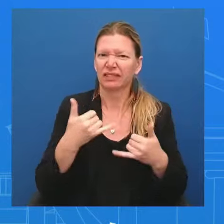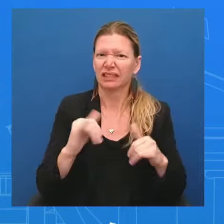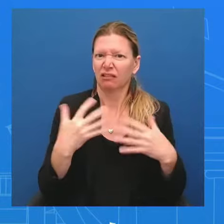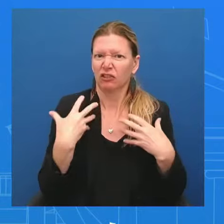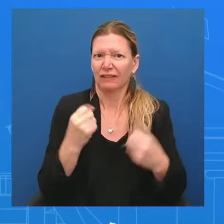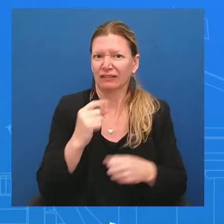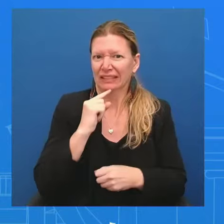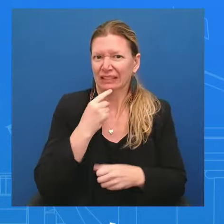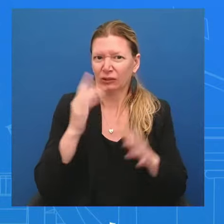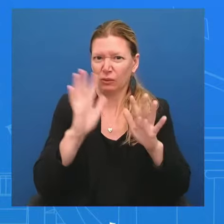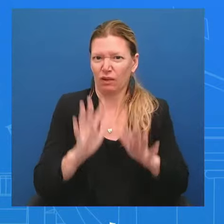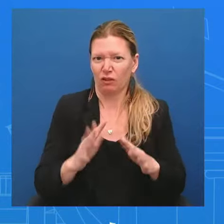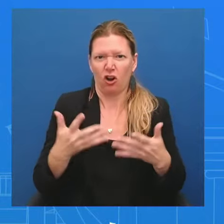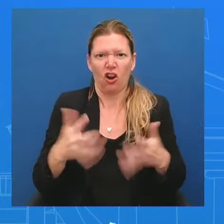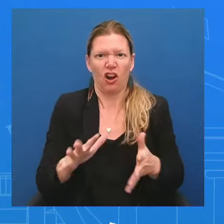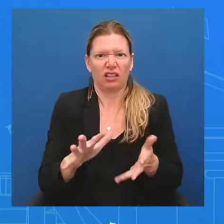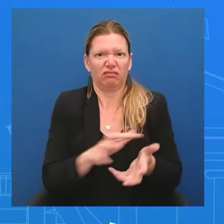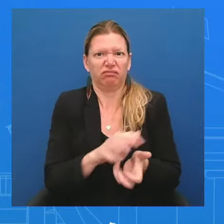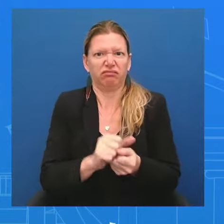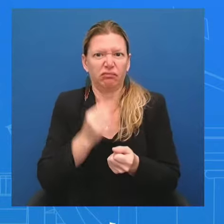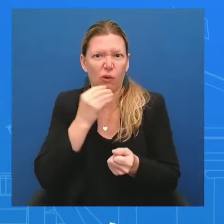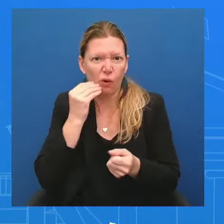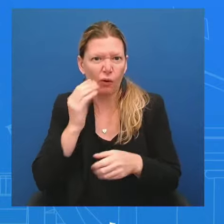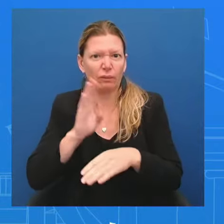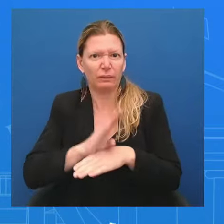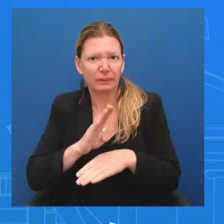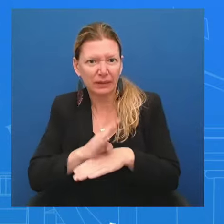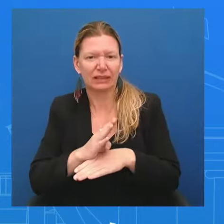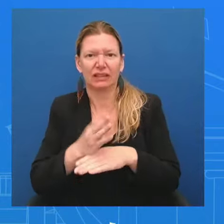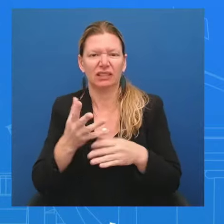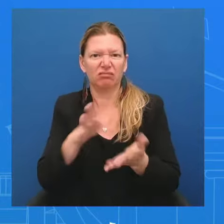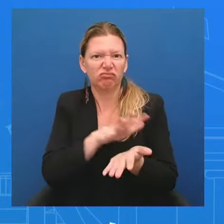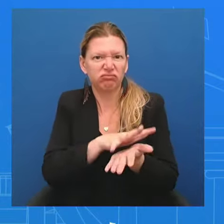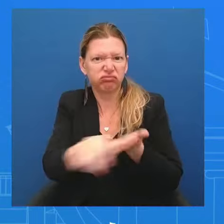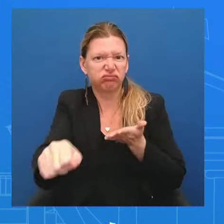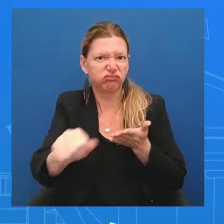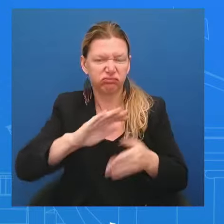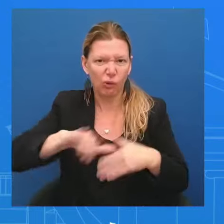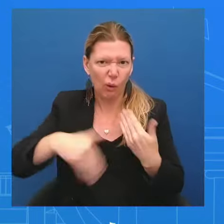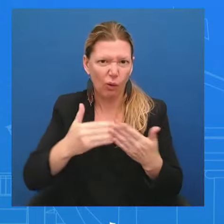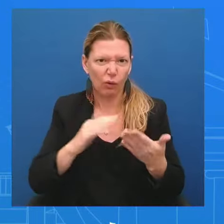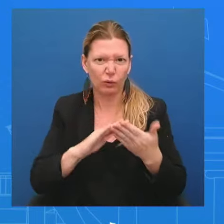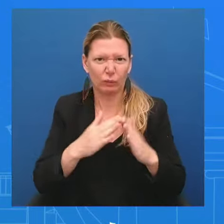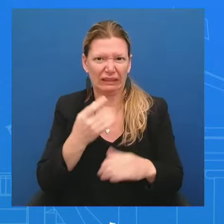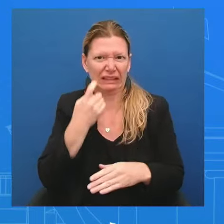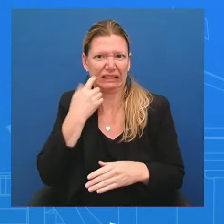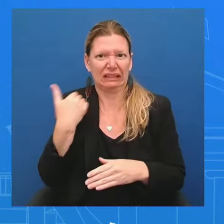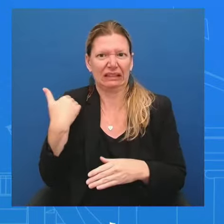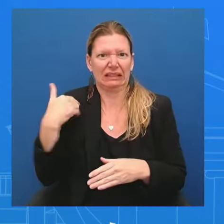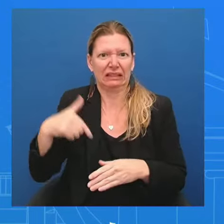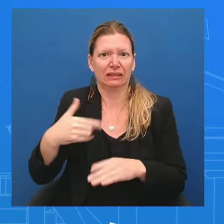and leveled entire communities earlier this month. As always, we remain grateful for the first responders.